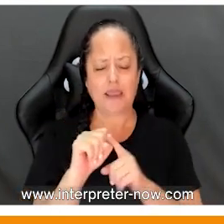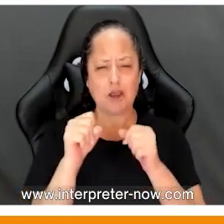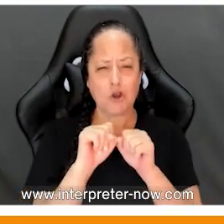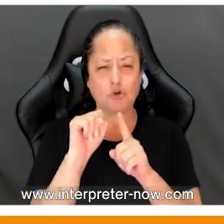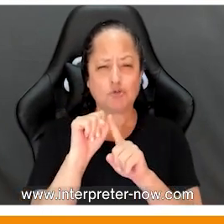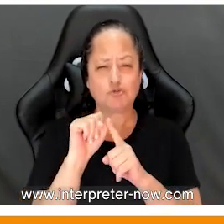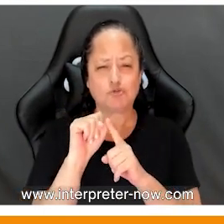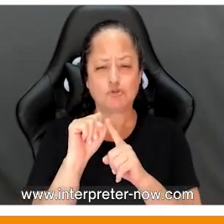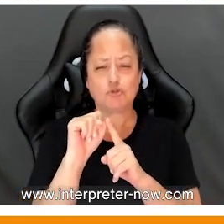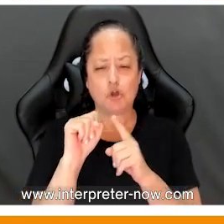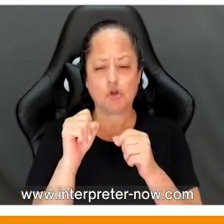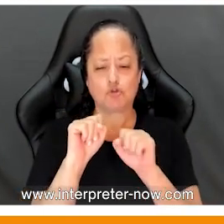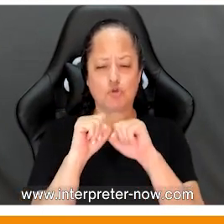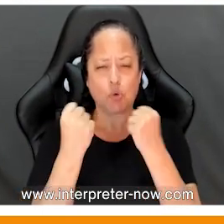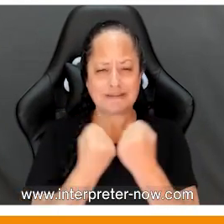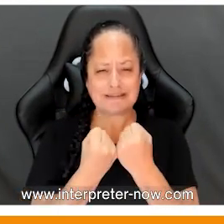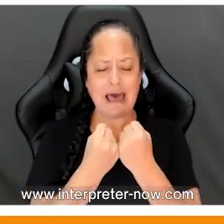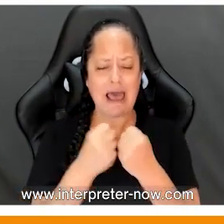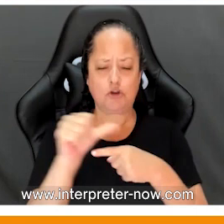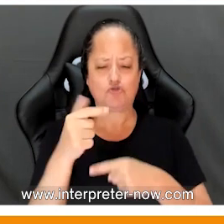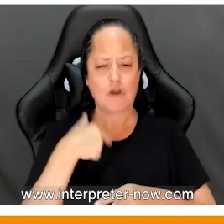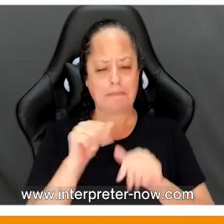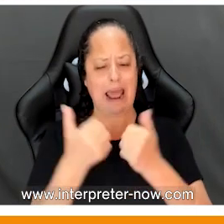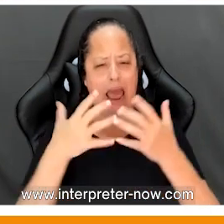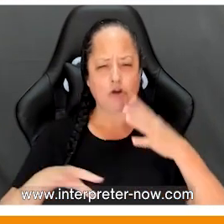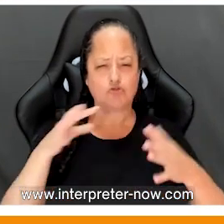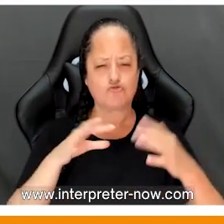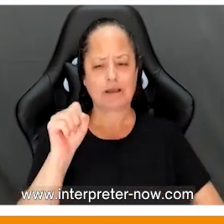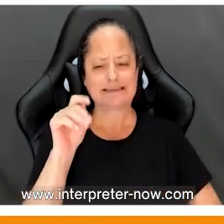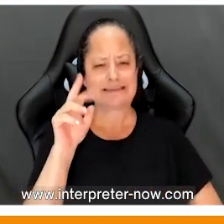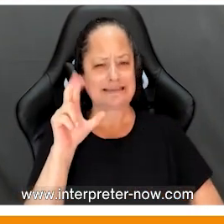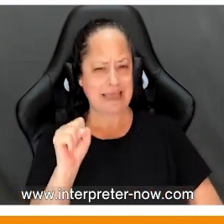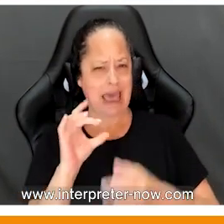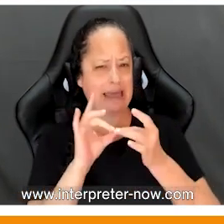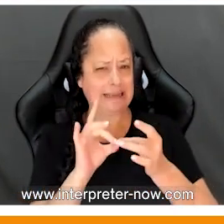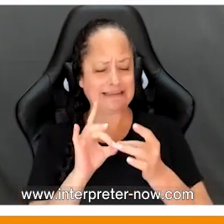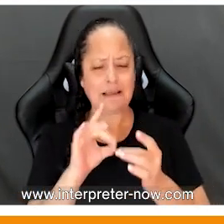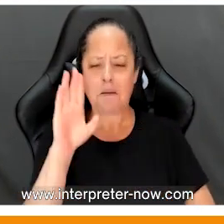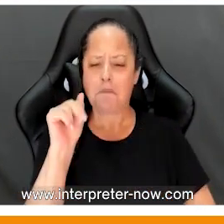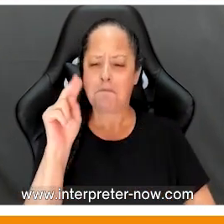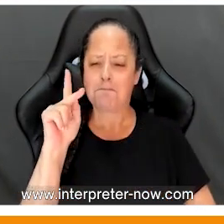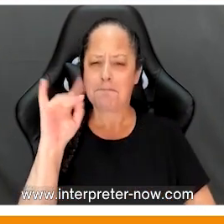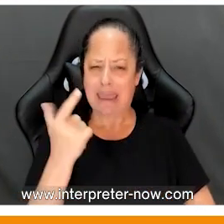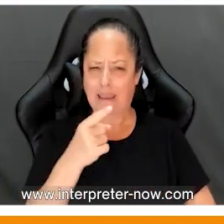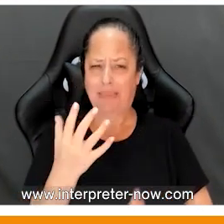me to believe that how you dress equates to a certain level of status. But also, I'm like, "Banking?